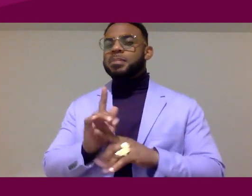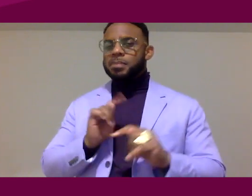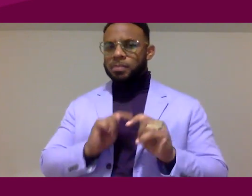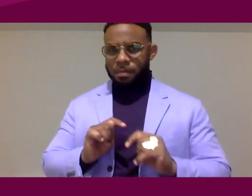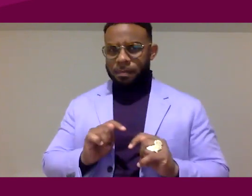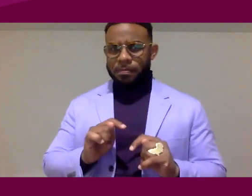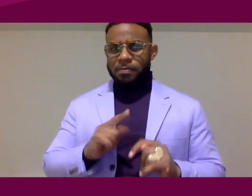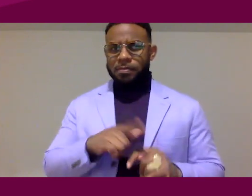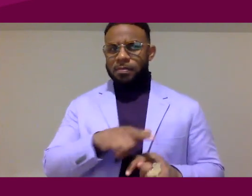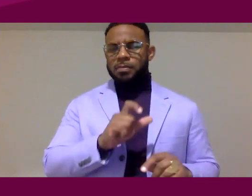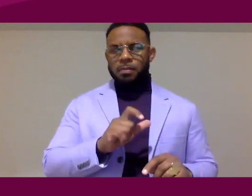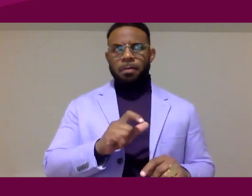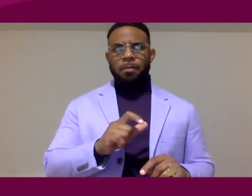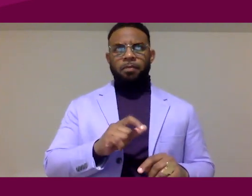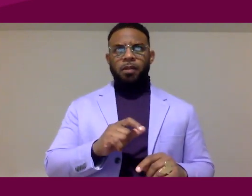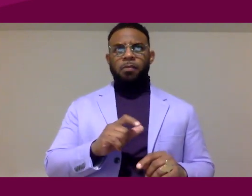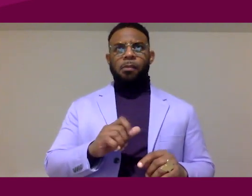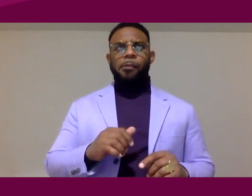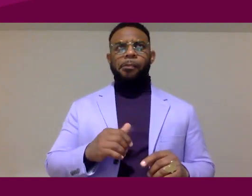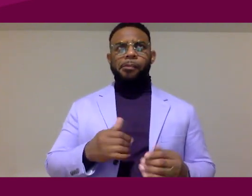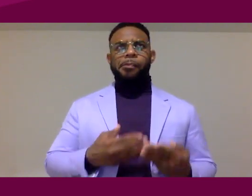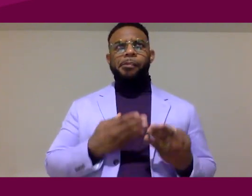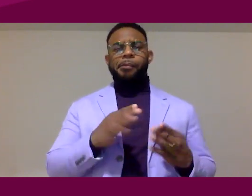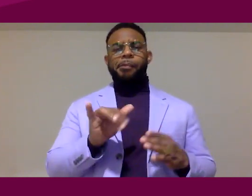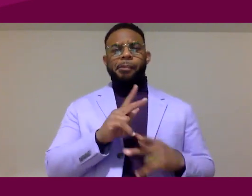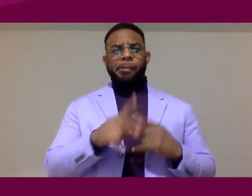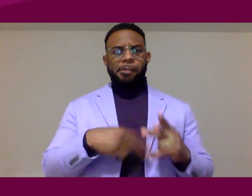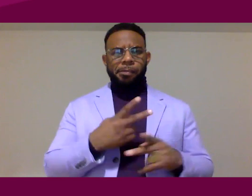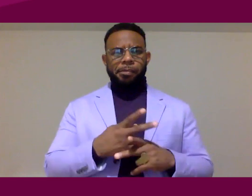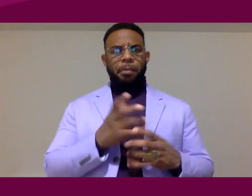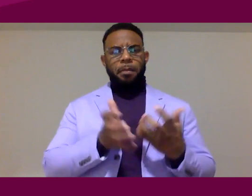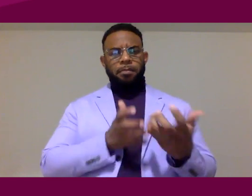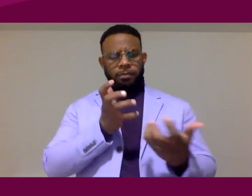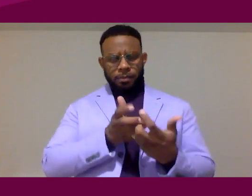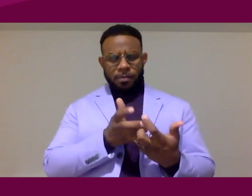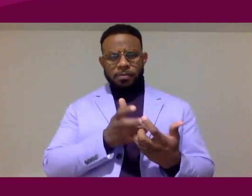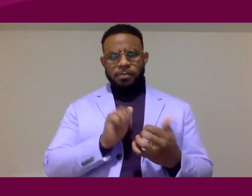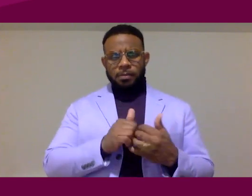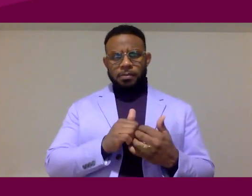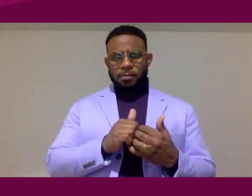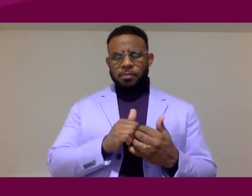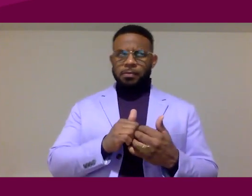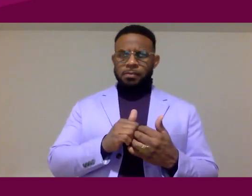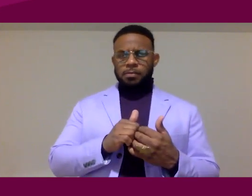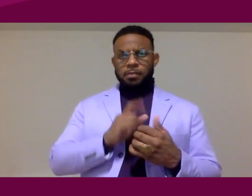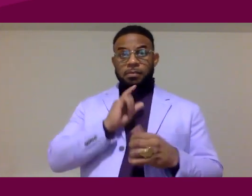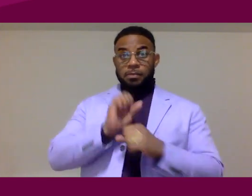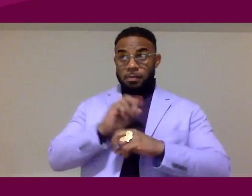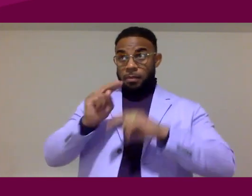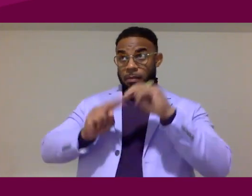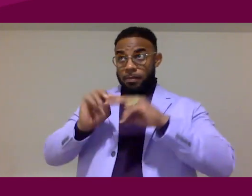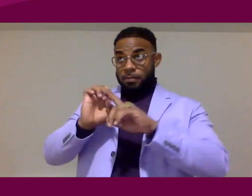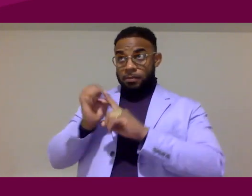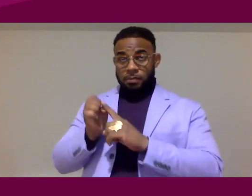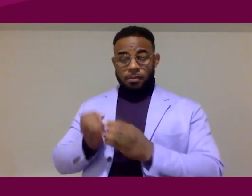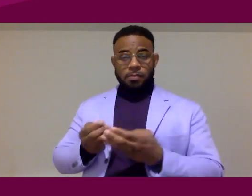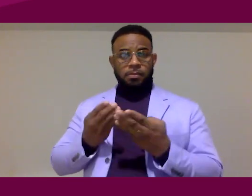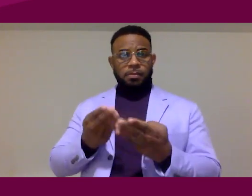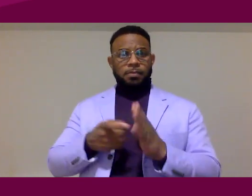And so they needed to provide the same types of accommodations that brick and mortar environments